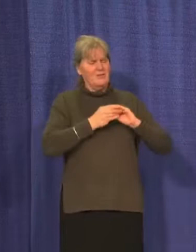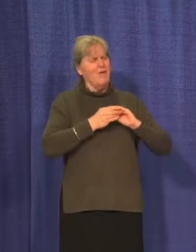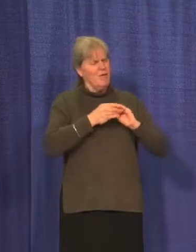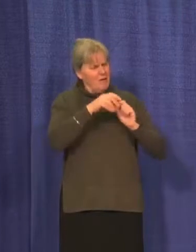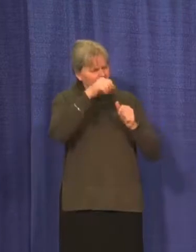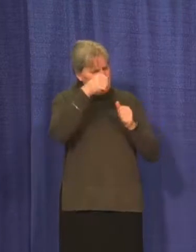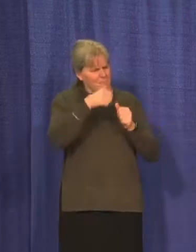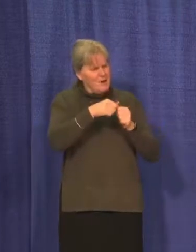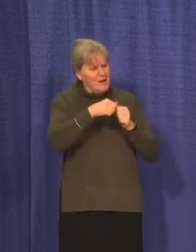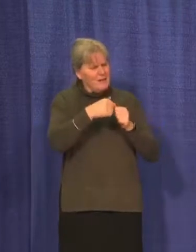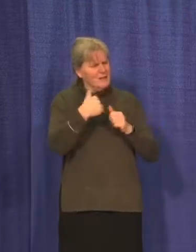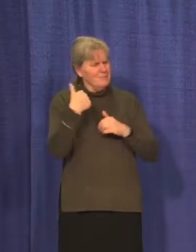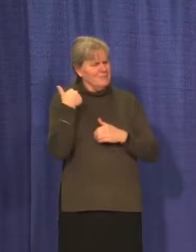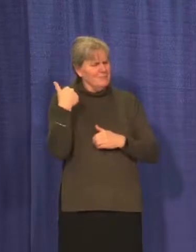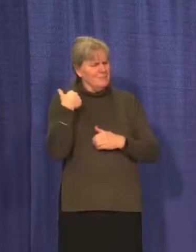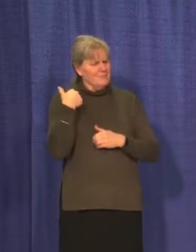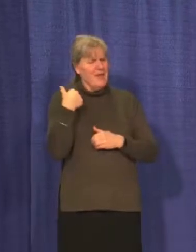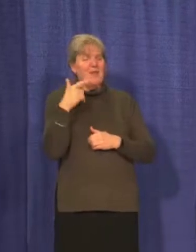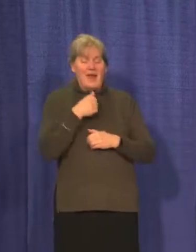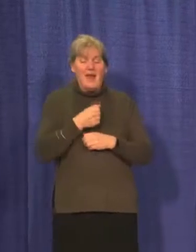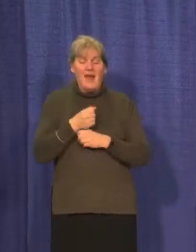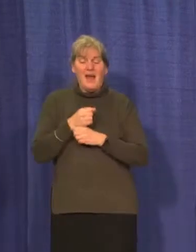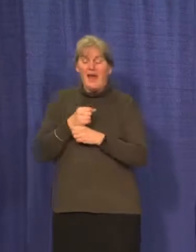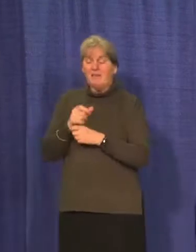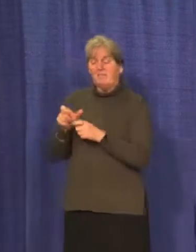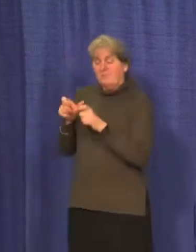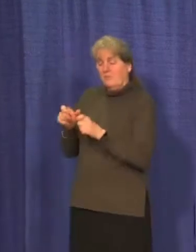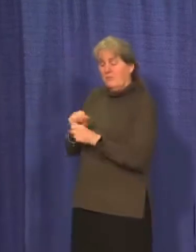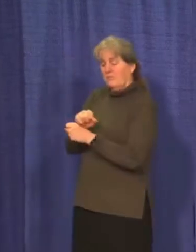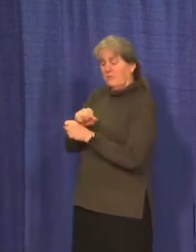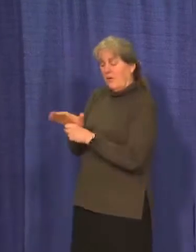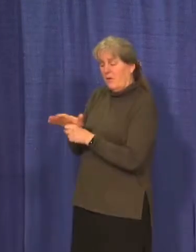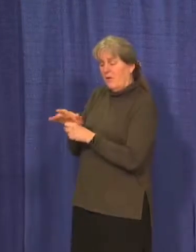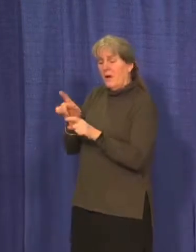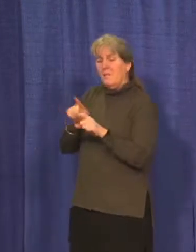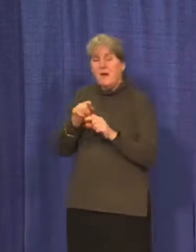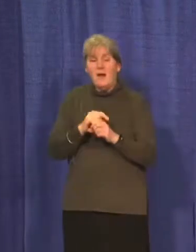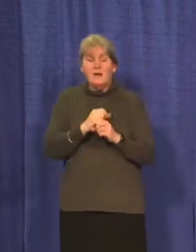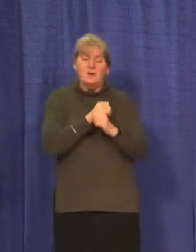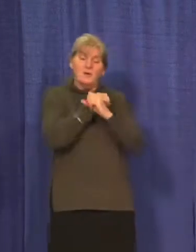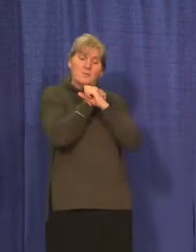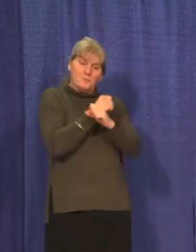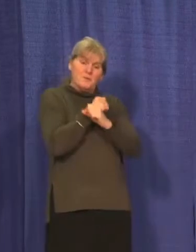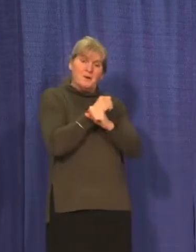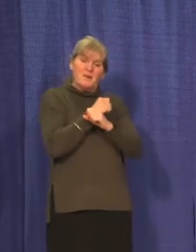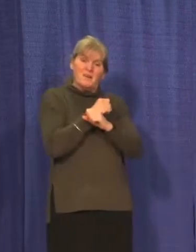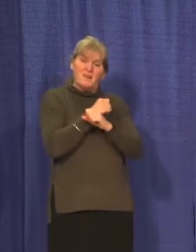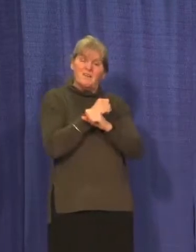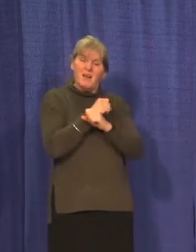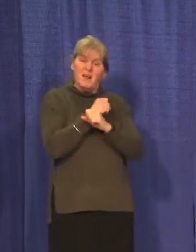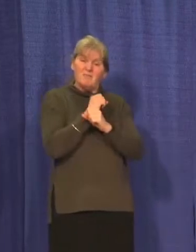remember to remind us that this vaccine is not only helping fight off the virus but is helping us prevent the